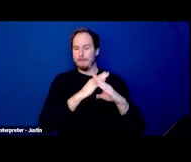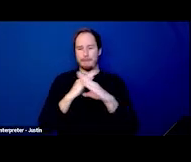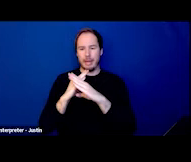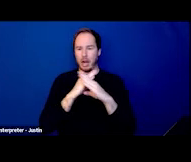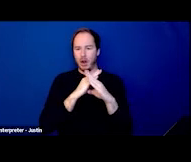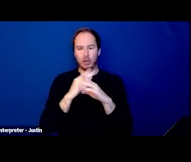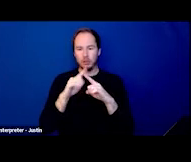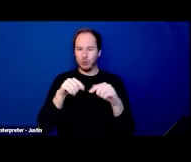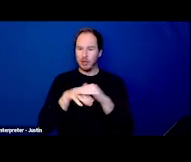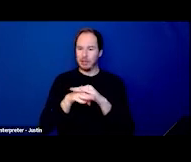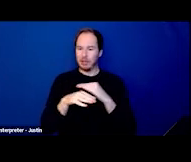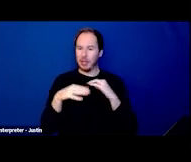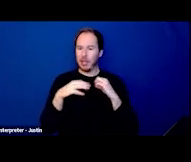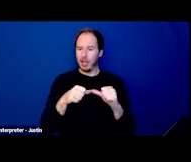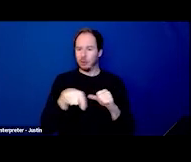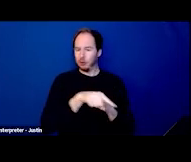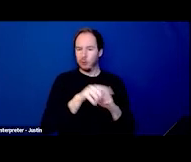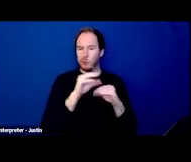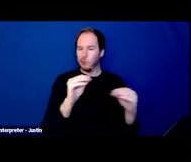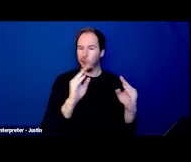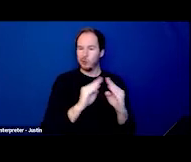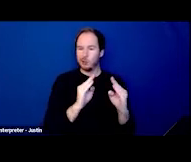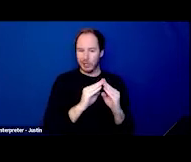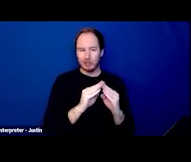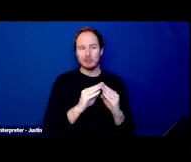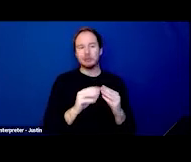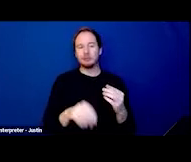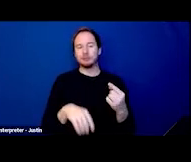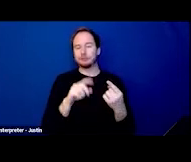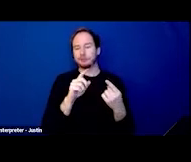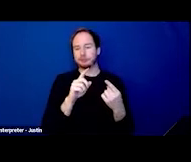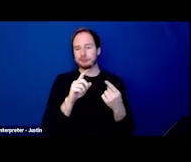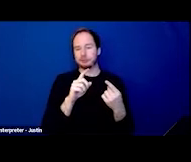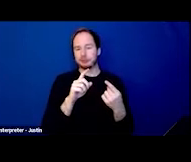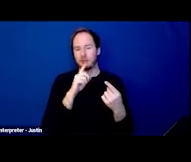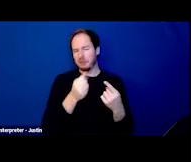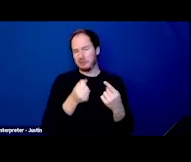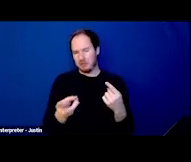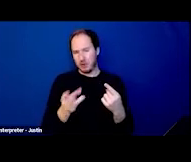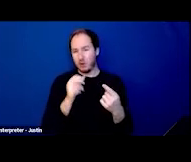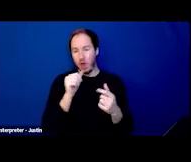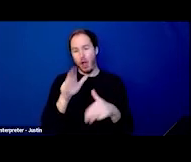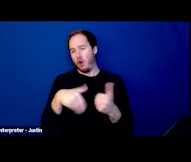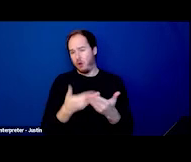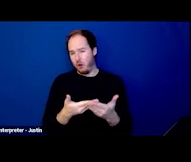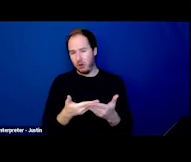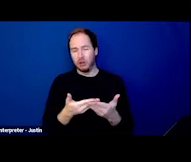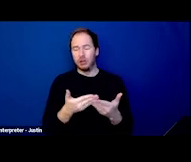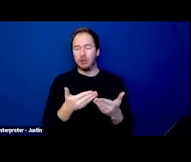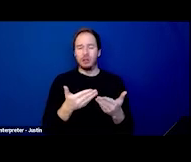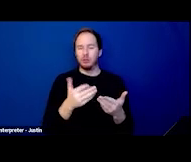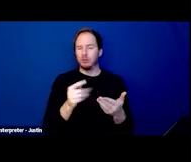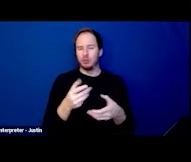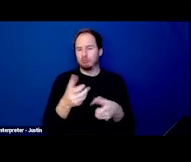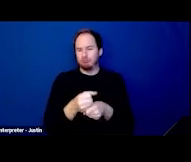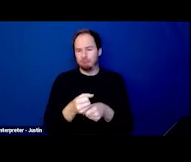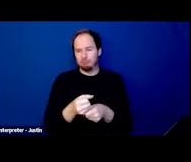for folks who are living unsheltered. So we have here a few. These are by no means meant to be a comprehensive list of all the barriers folks are facing